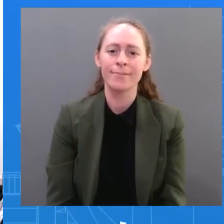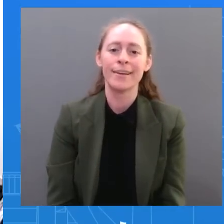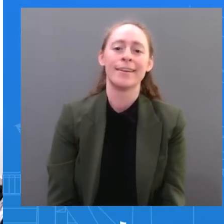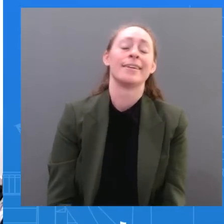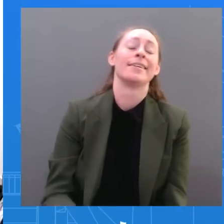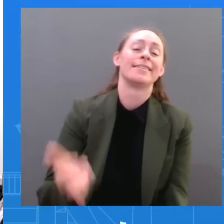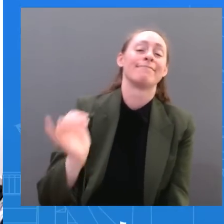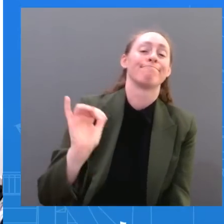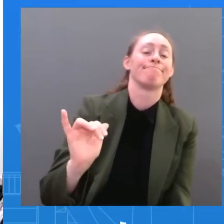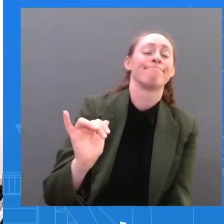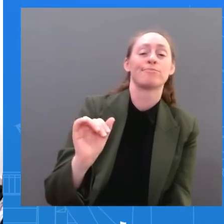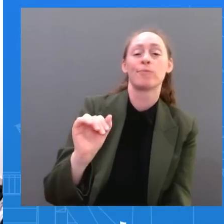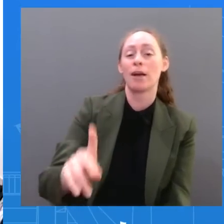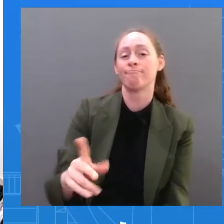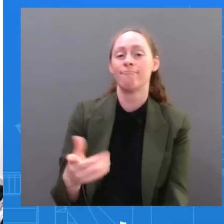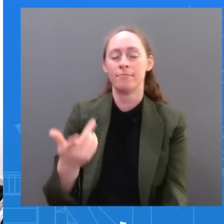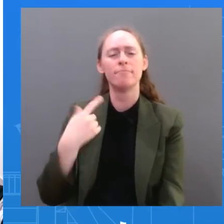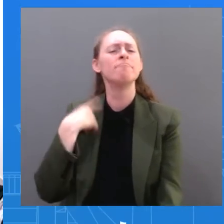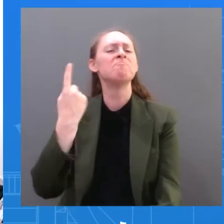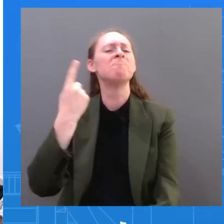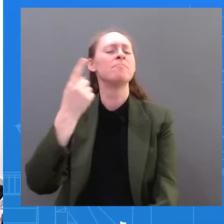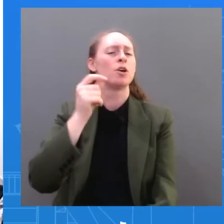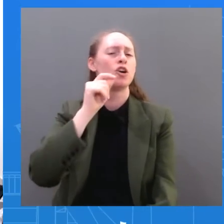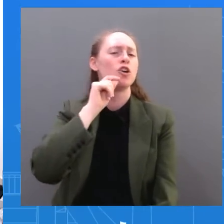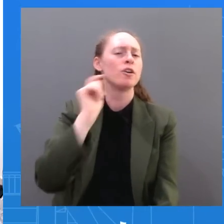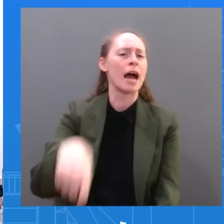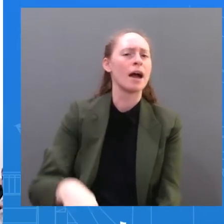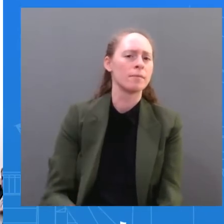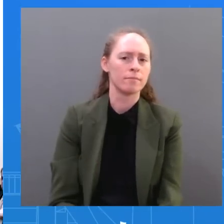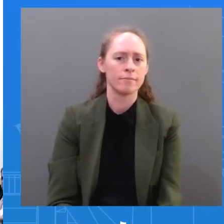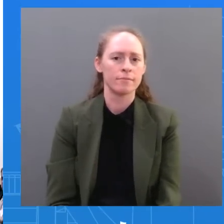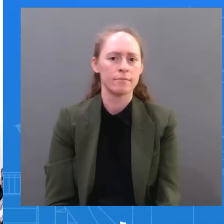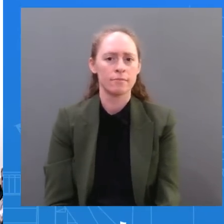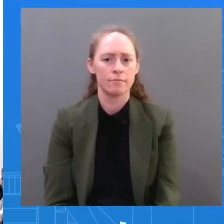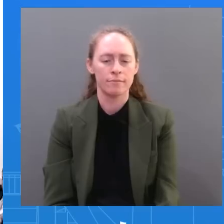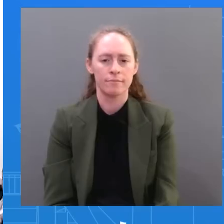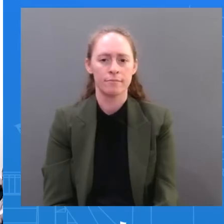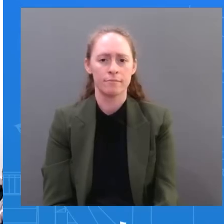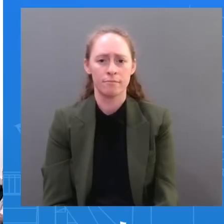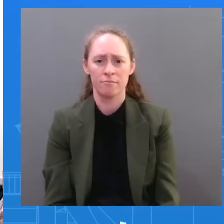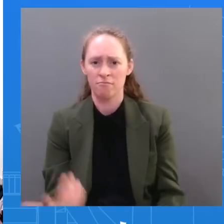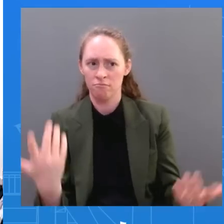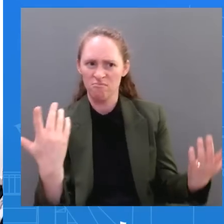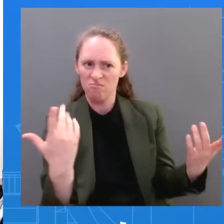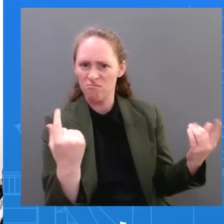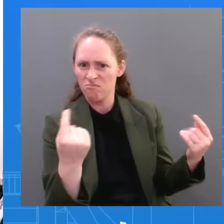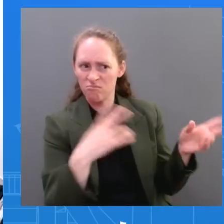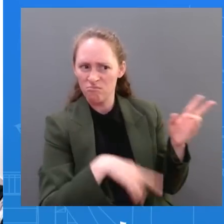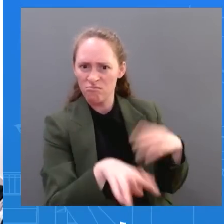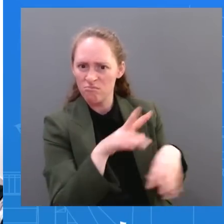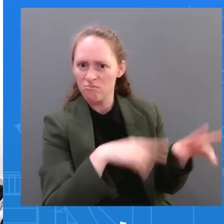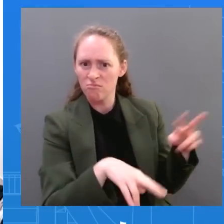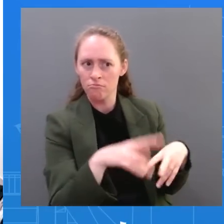Can I just get the White House's assessment on these recent Russian territorial gains and whether that changes your approach?